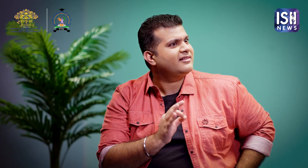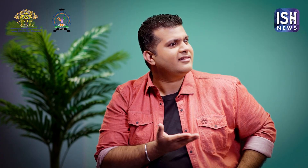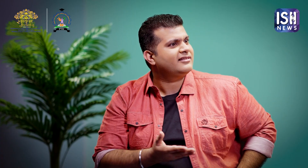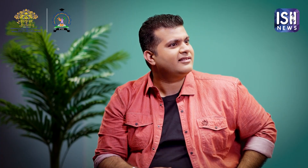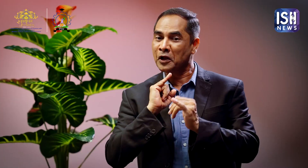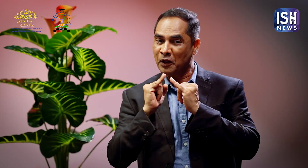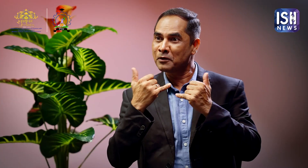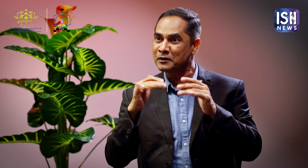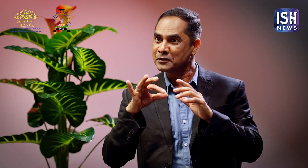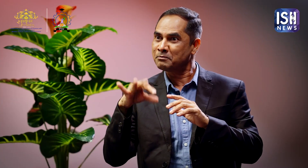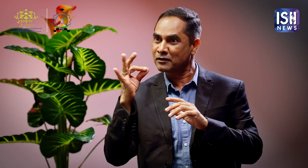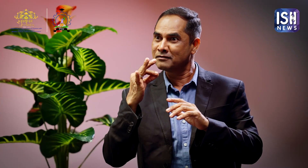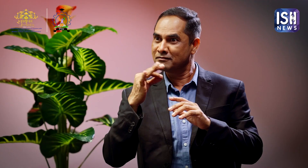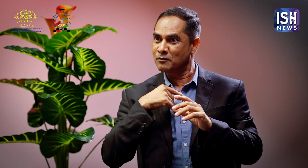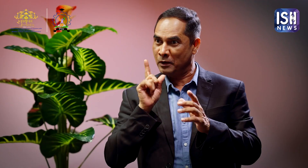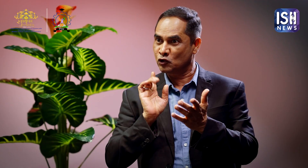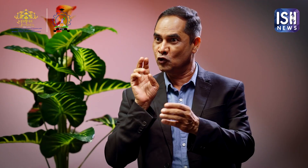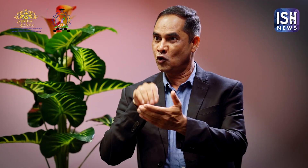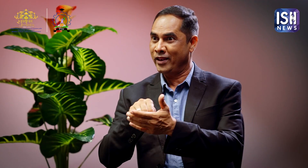That was good. I interviewed and was selected for a position with the Railways.